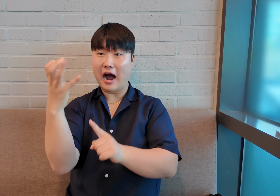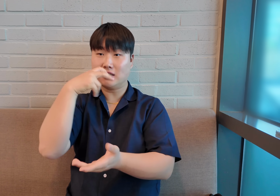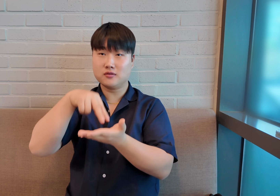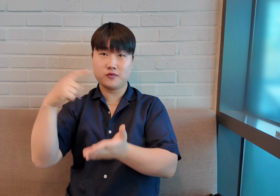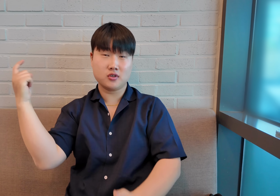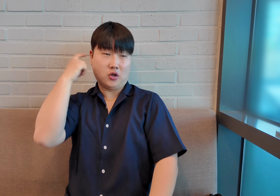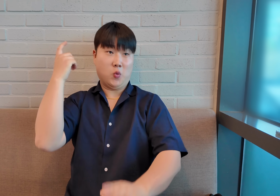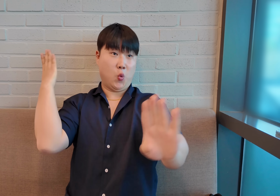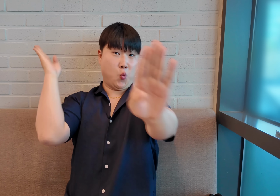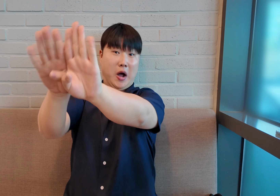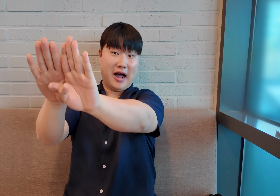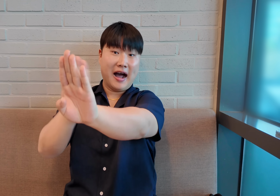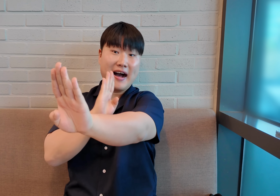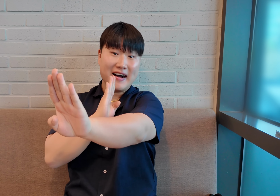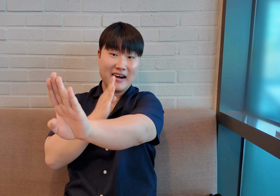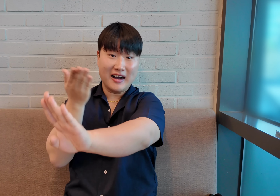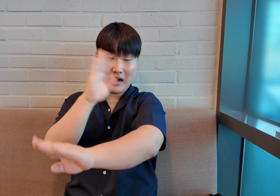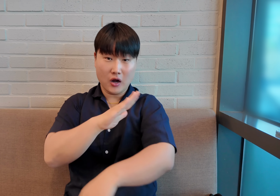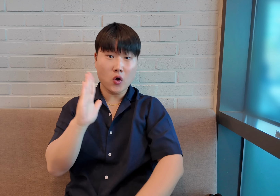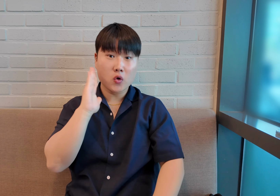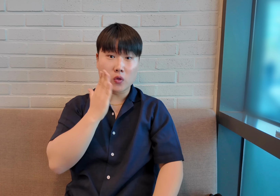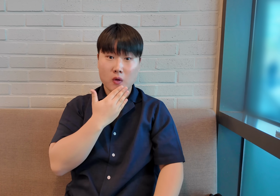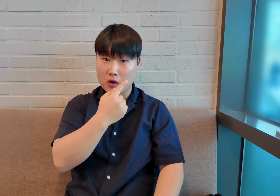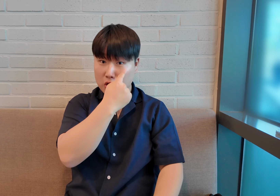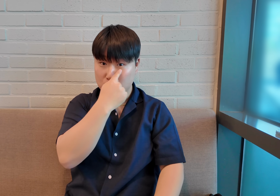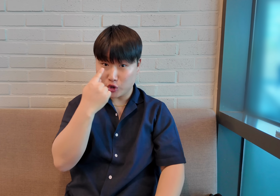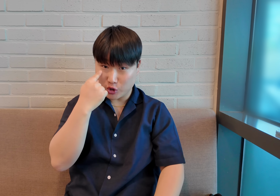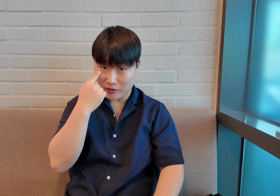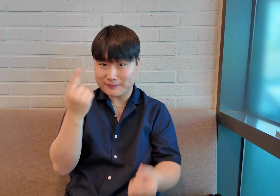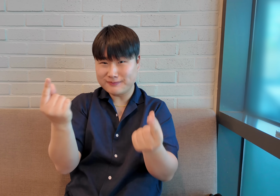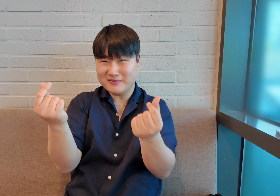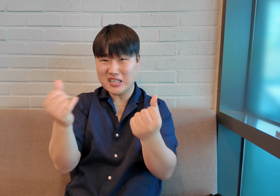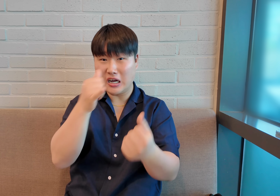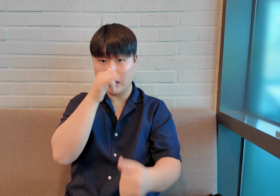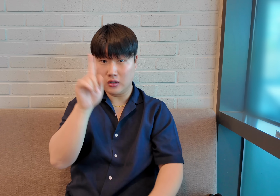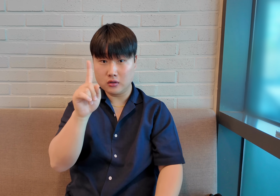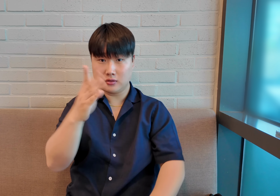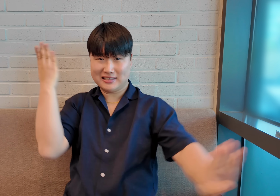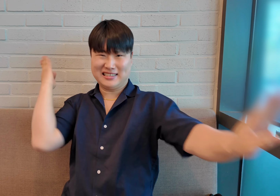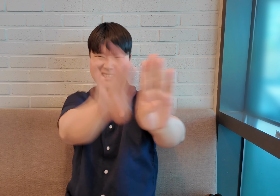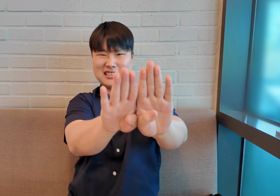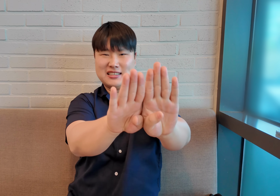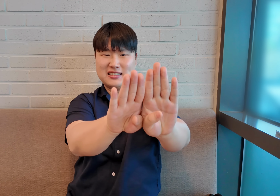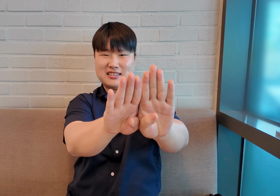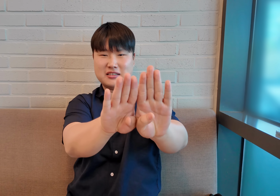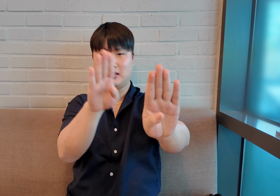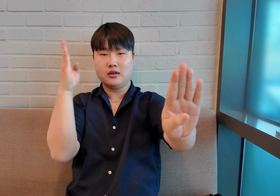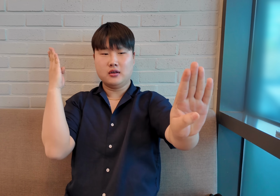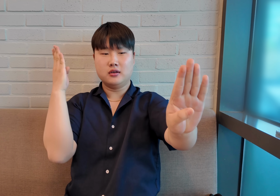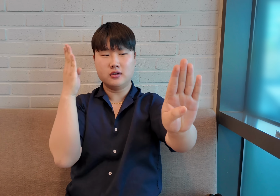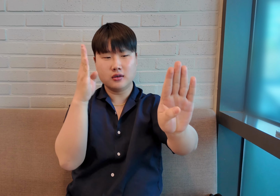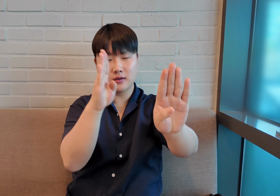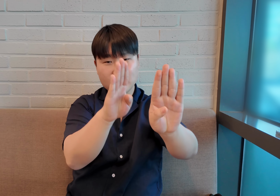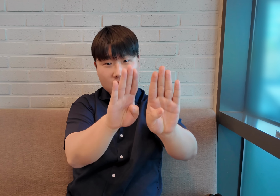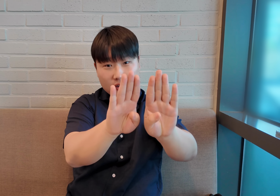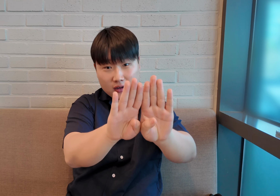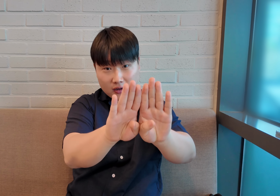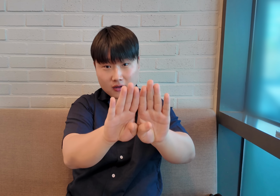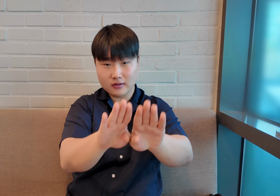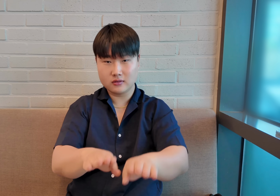When hearing people hear the sound 'bang', they will know that the door was shut hard. But deaf people see with their eyes (by moving their hands quickly). You can express a door closing hard. You can also express a door closing softly (by slowing down your hands).